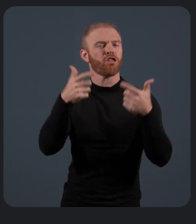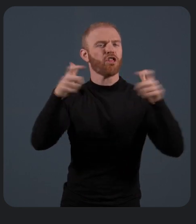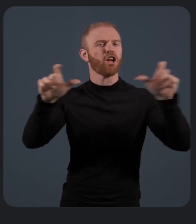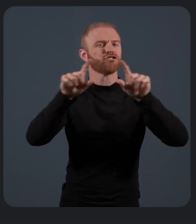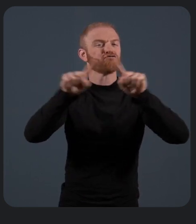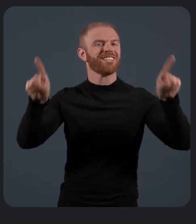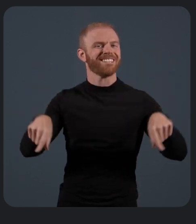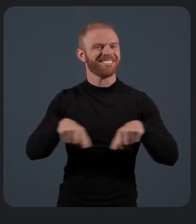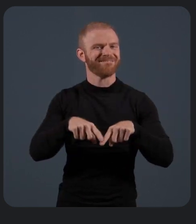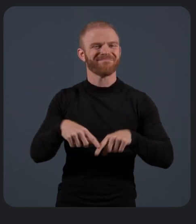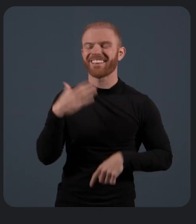Thank you.